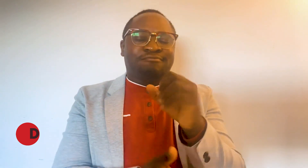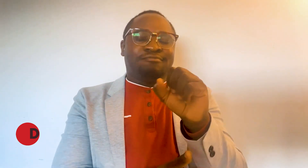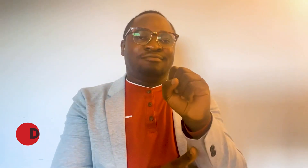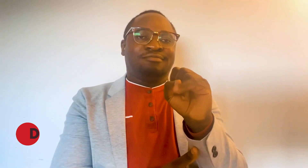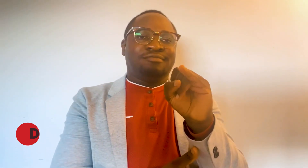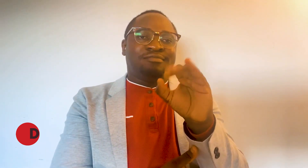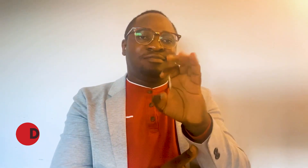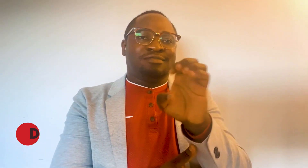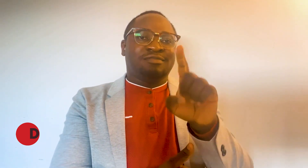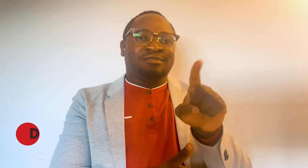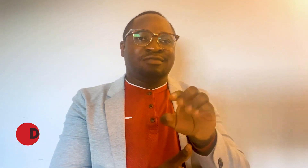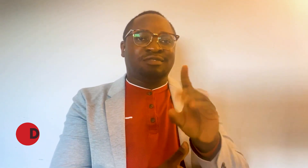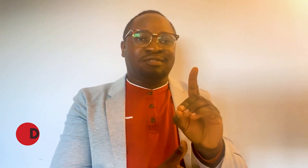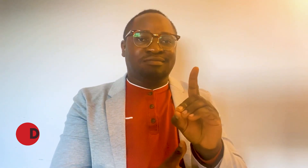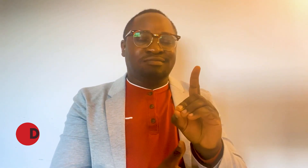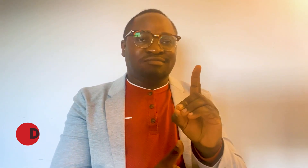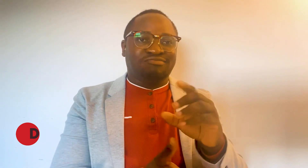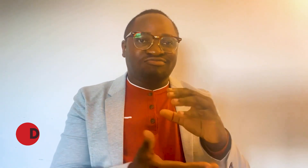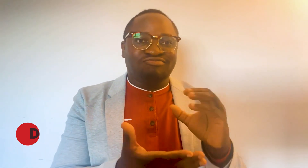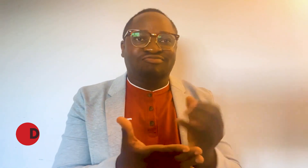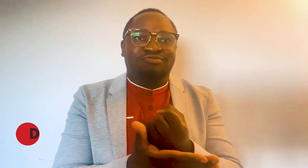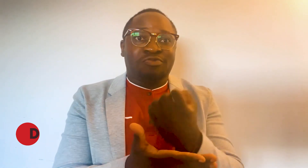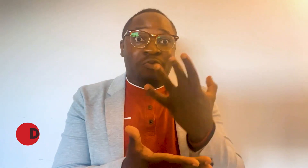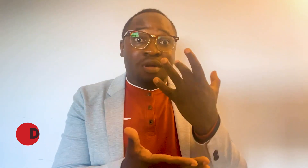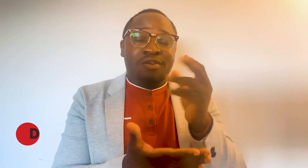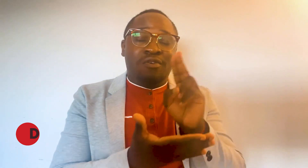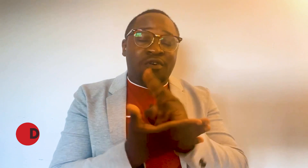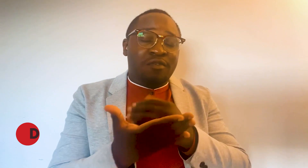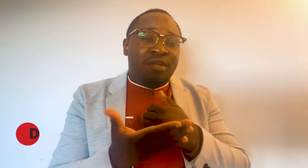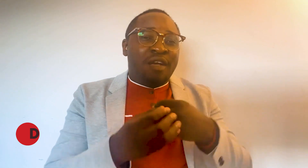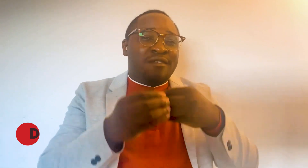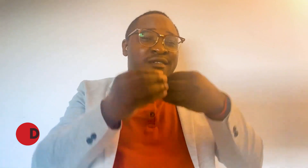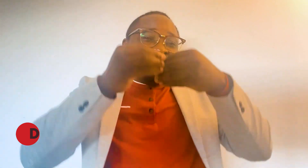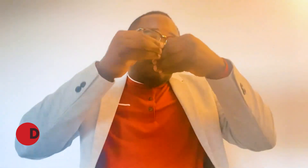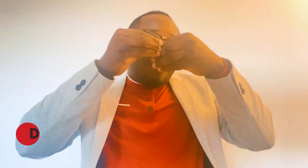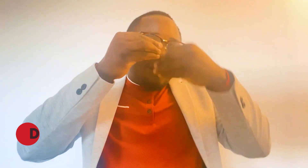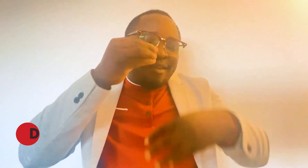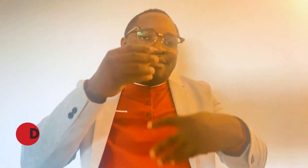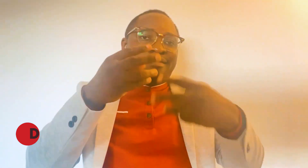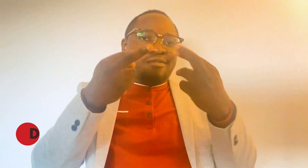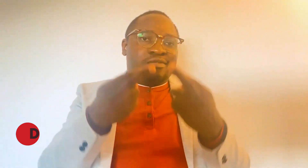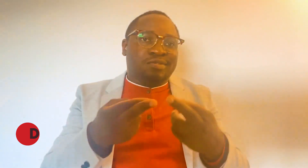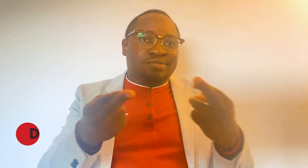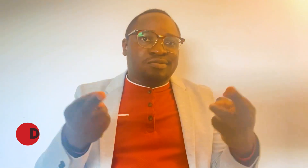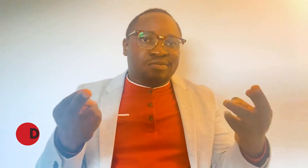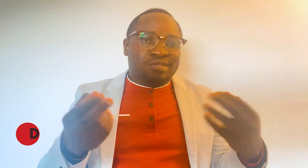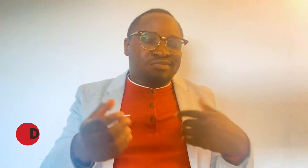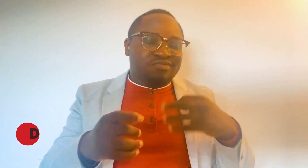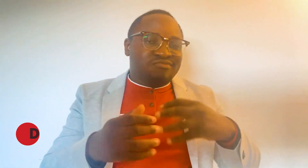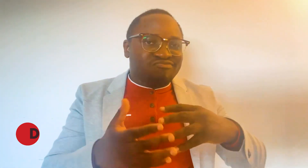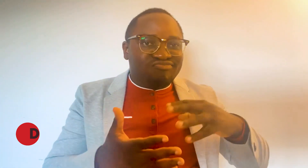to seize because there are so many resources available at the University that